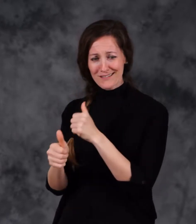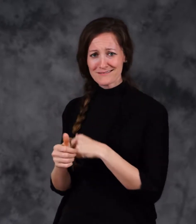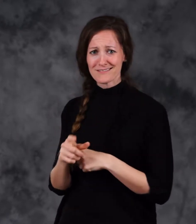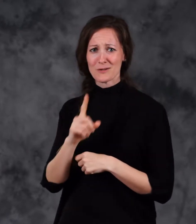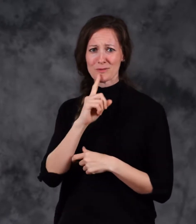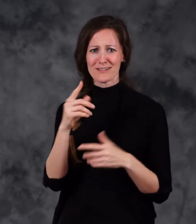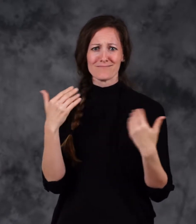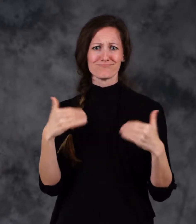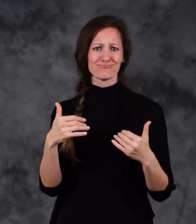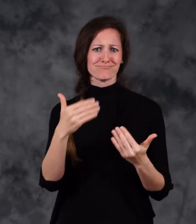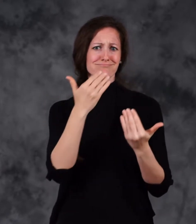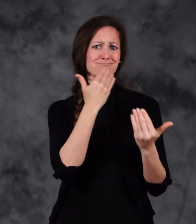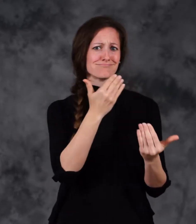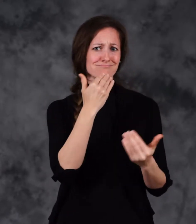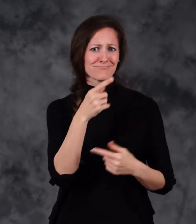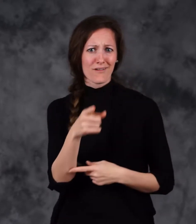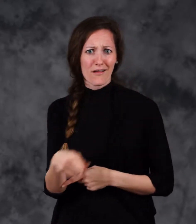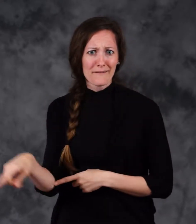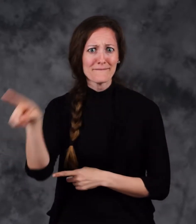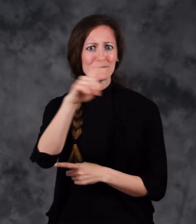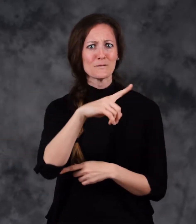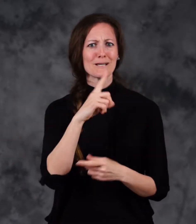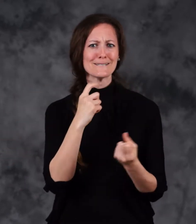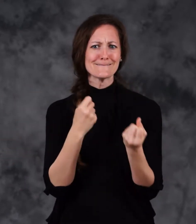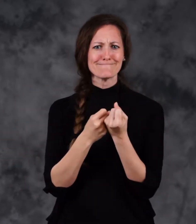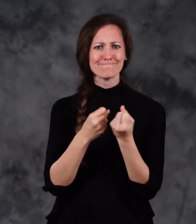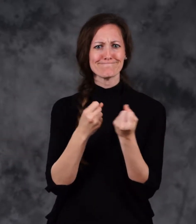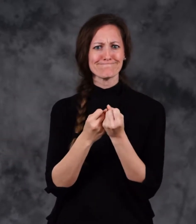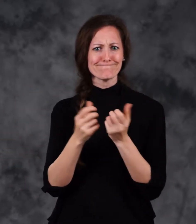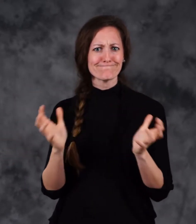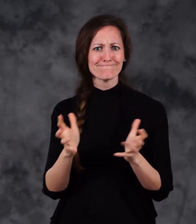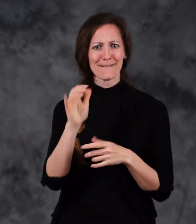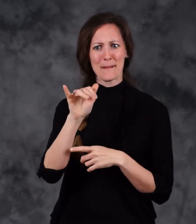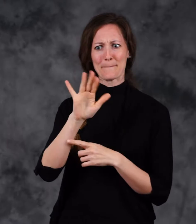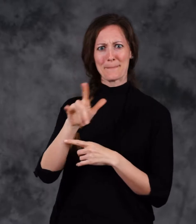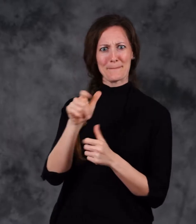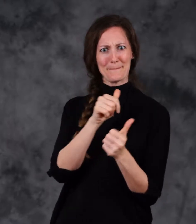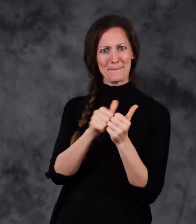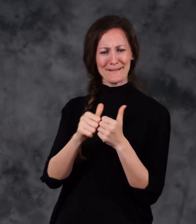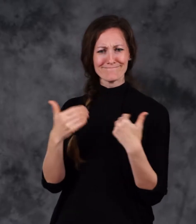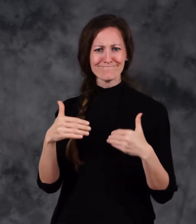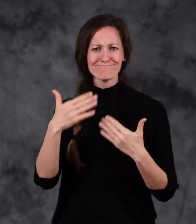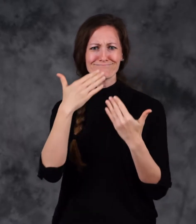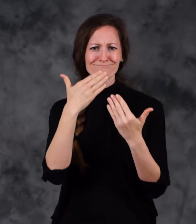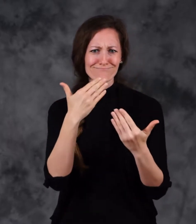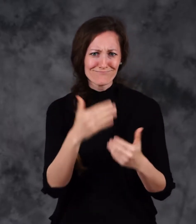Thanks to all who advocated for the bills.